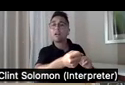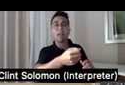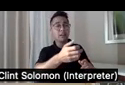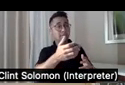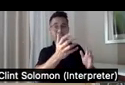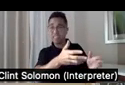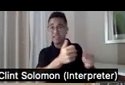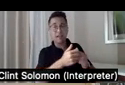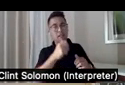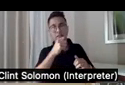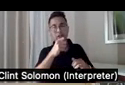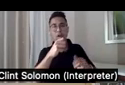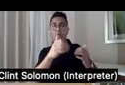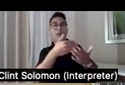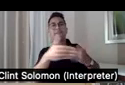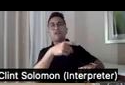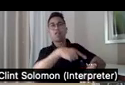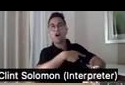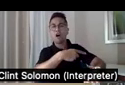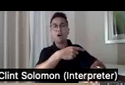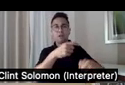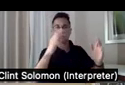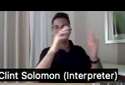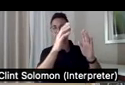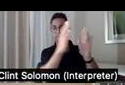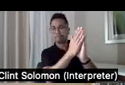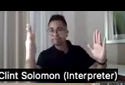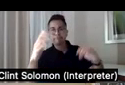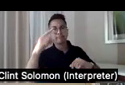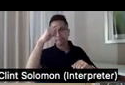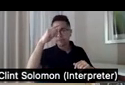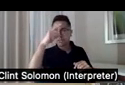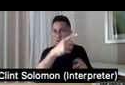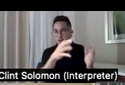a long length of time here but think about the child's age the child's behavioral characteristics